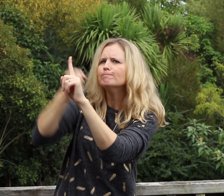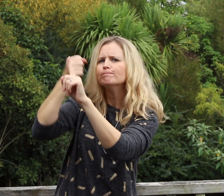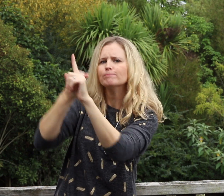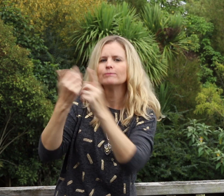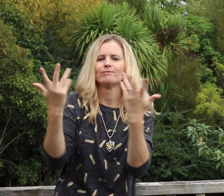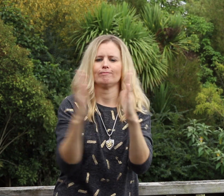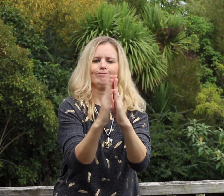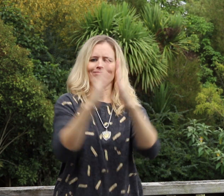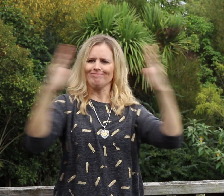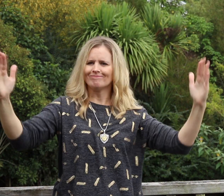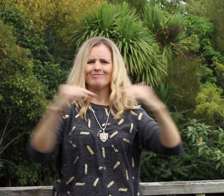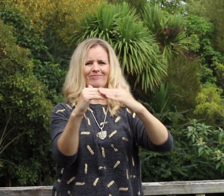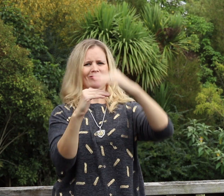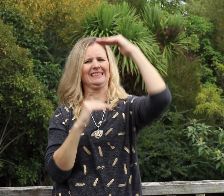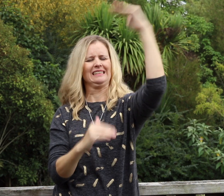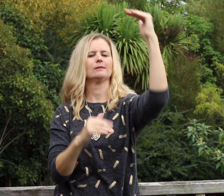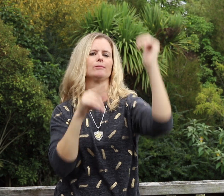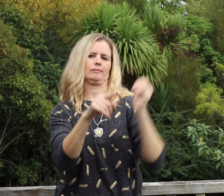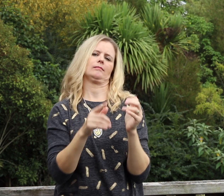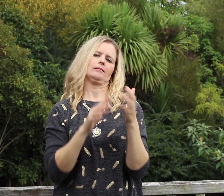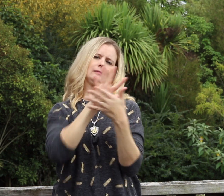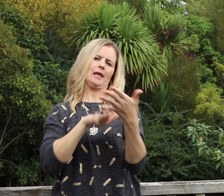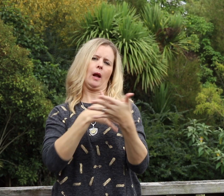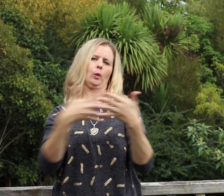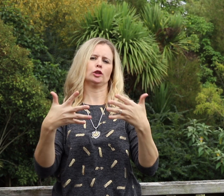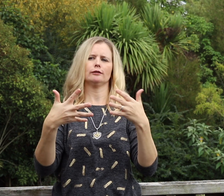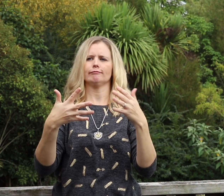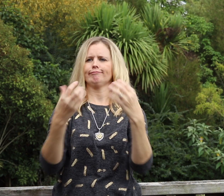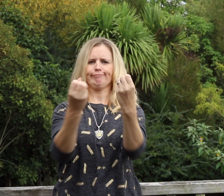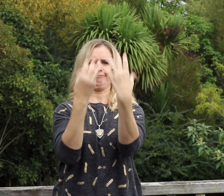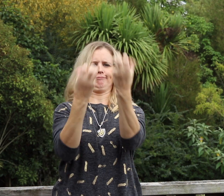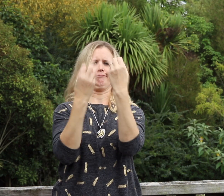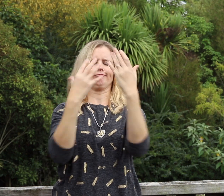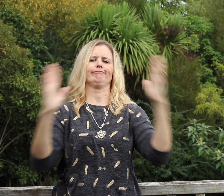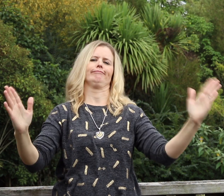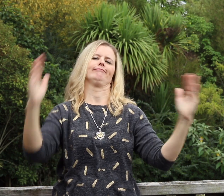the Deaf community, continues to lobby for full access to sign language